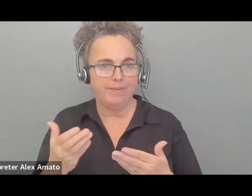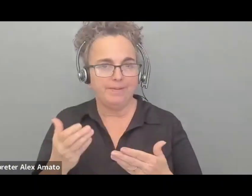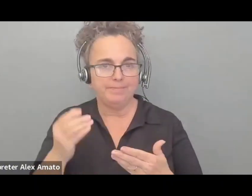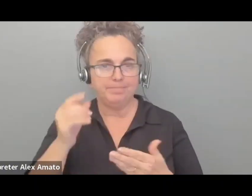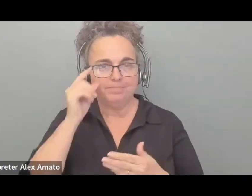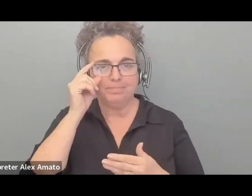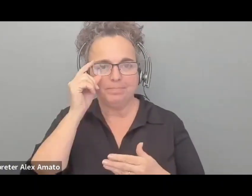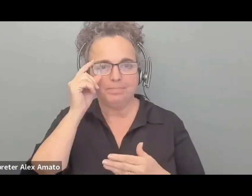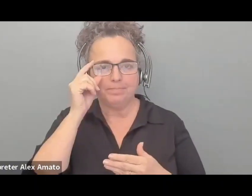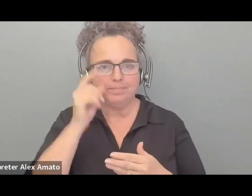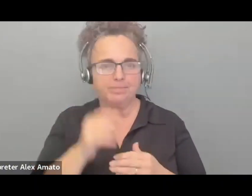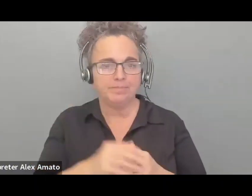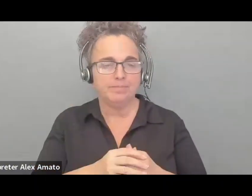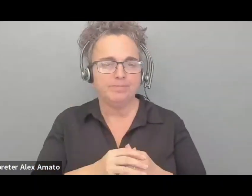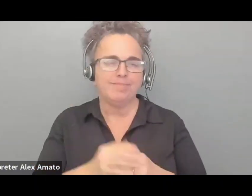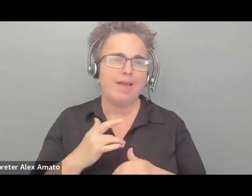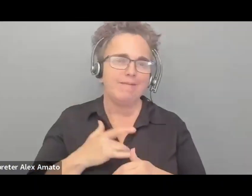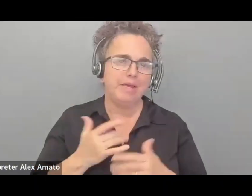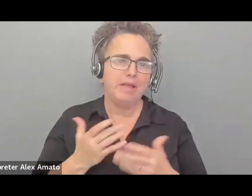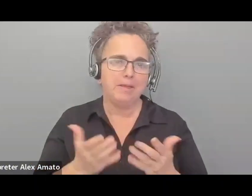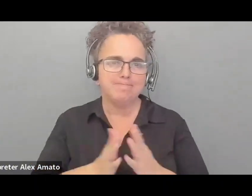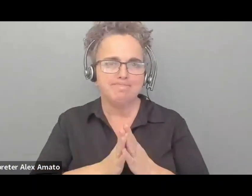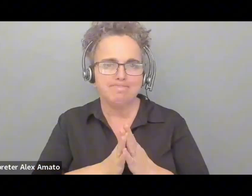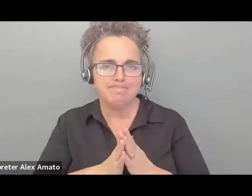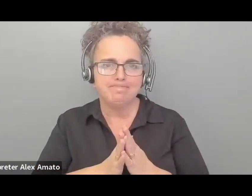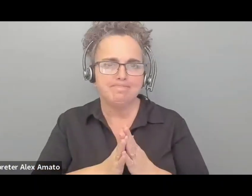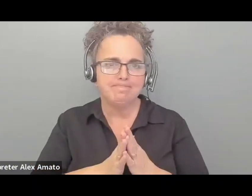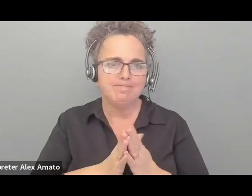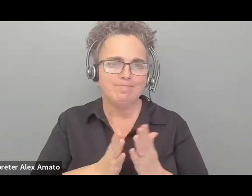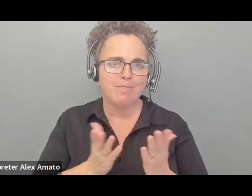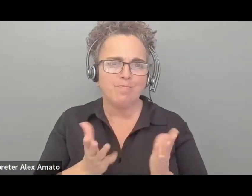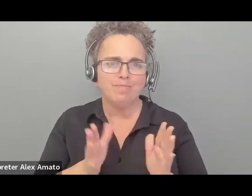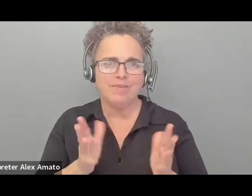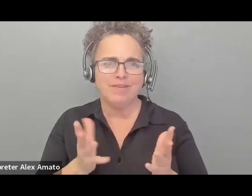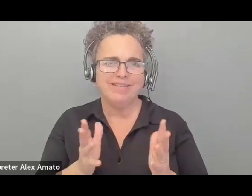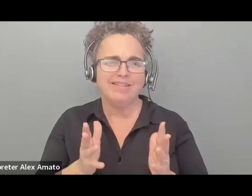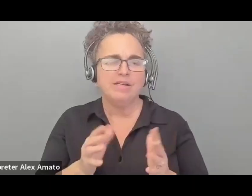I feel like has been really like I has kind of enabled me to encourage